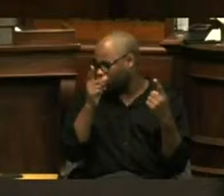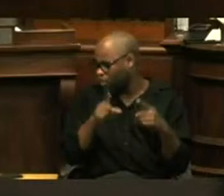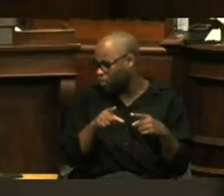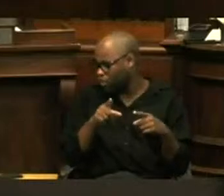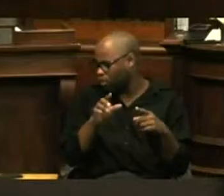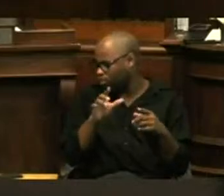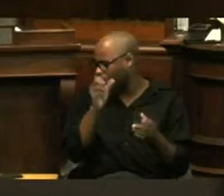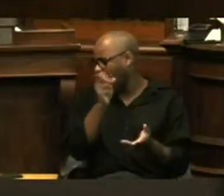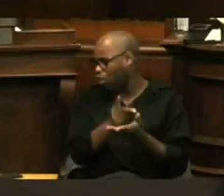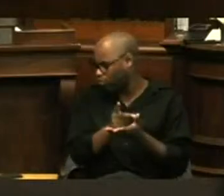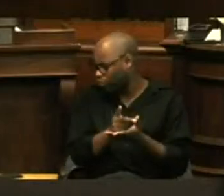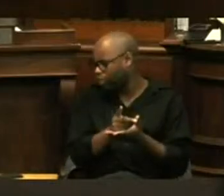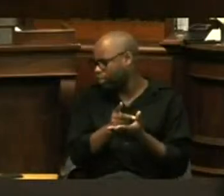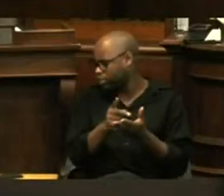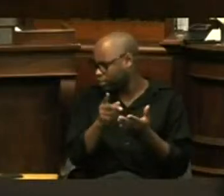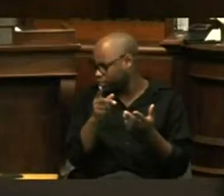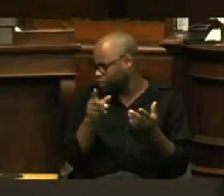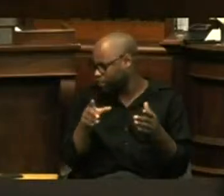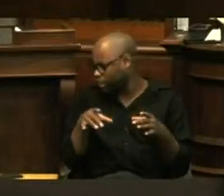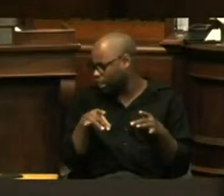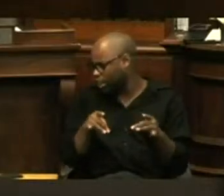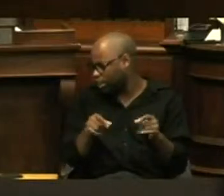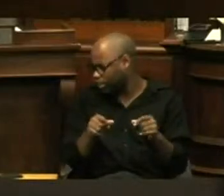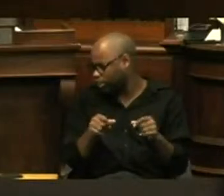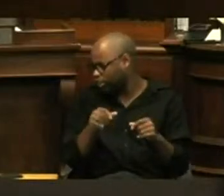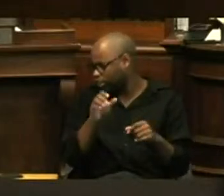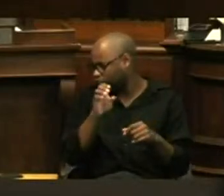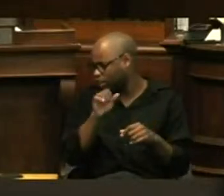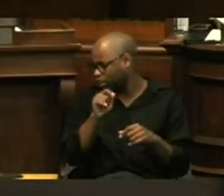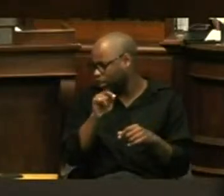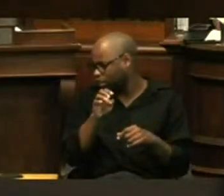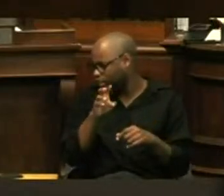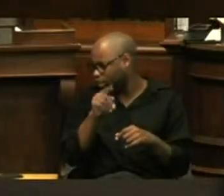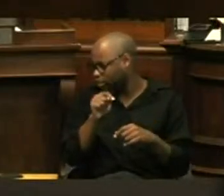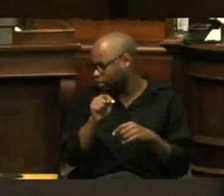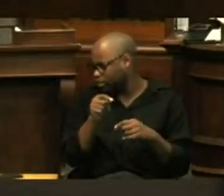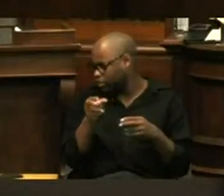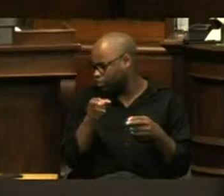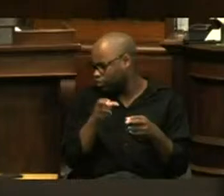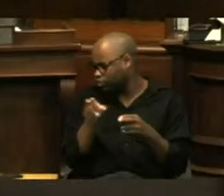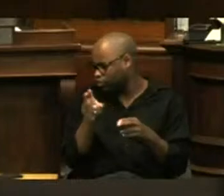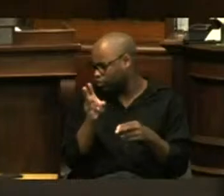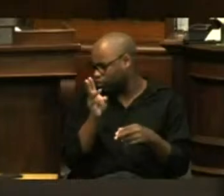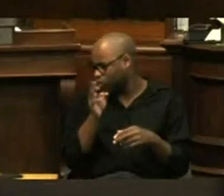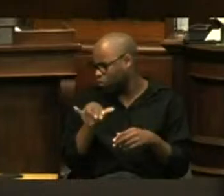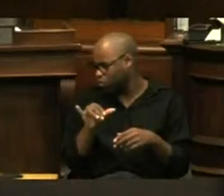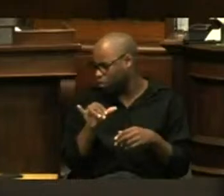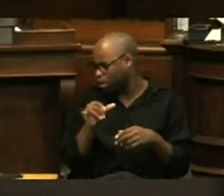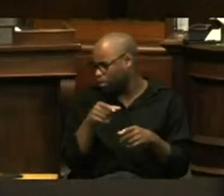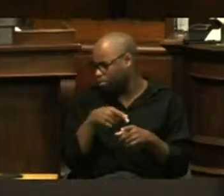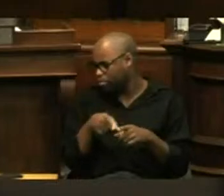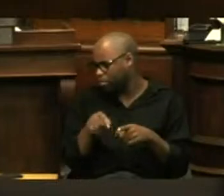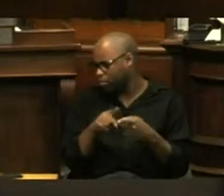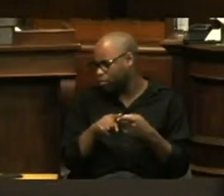authorizing the acquisition of easements for River way main to